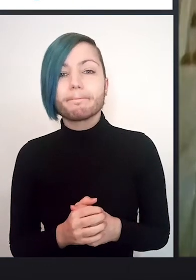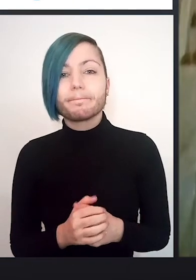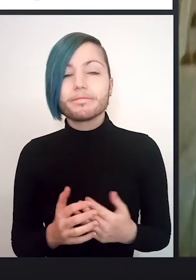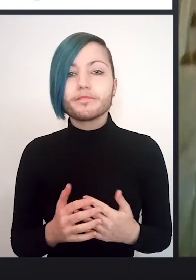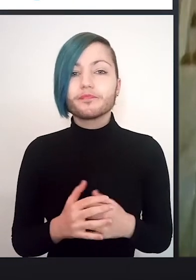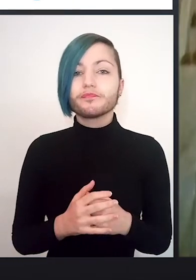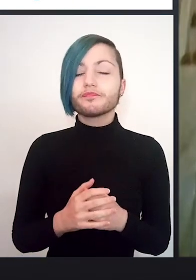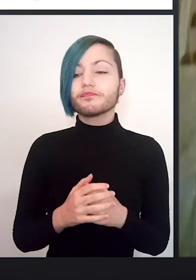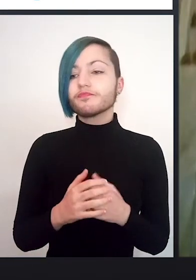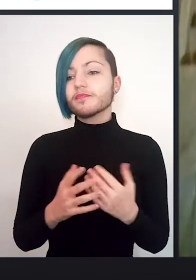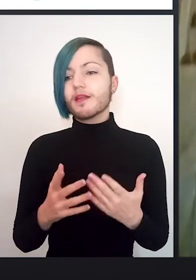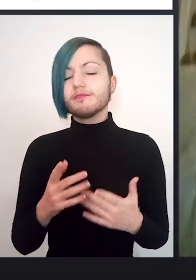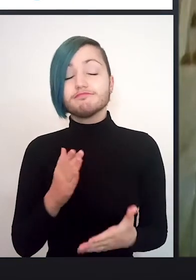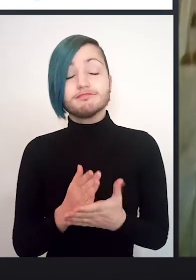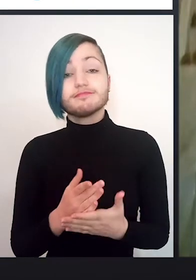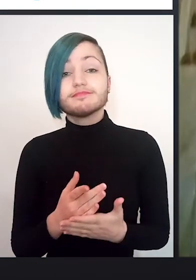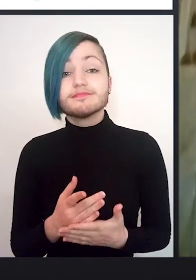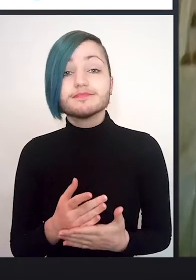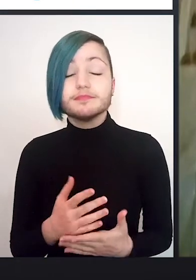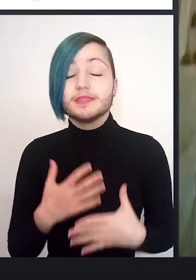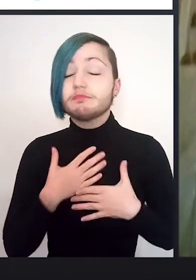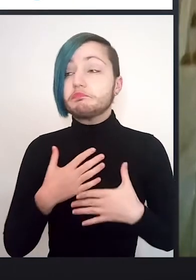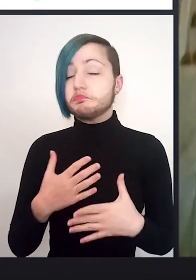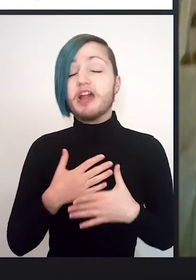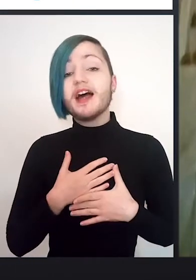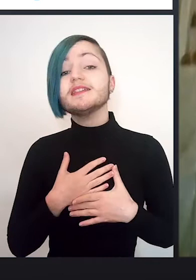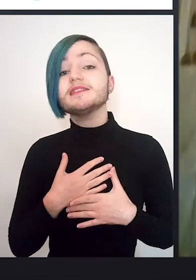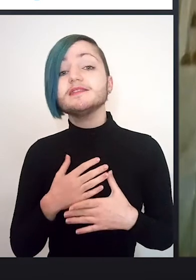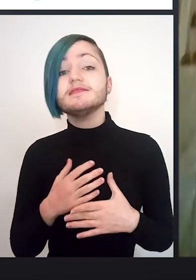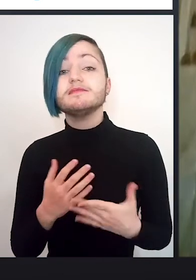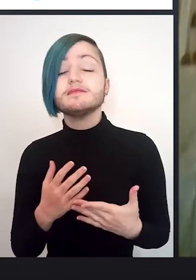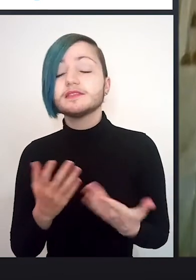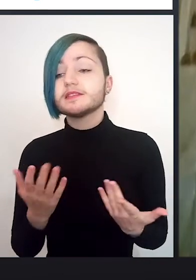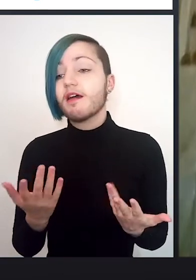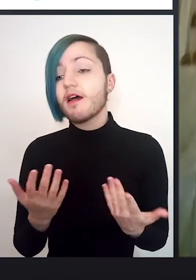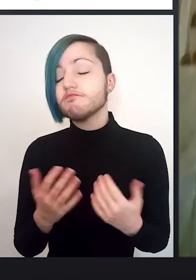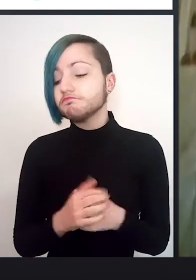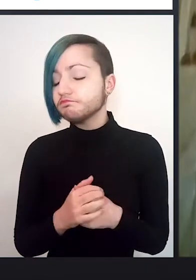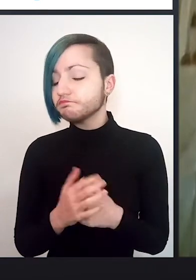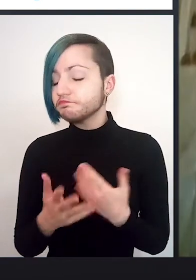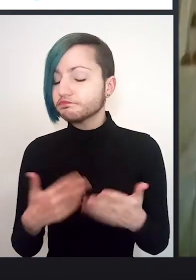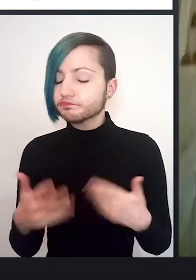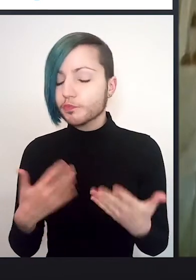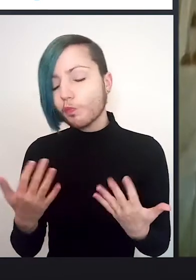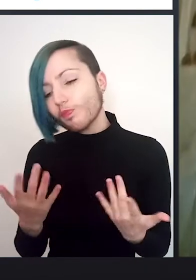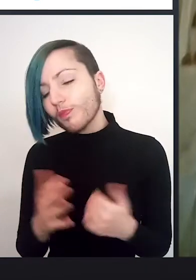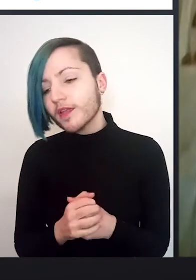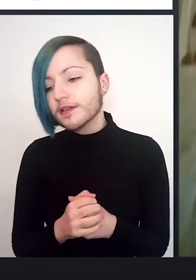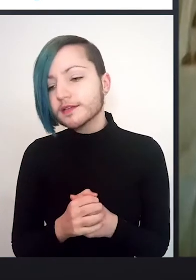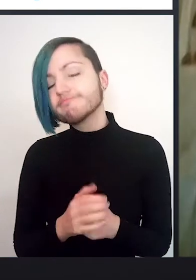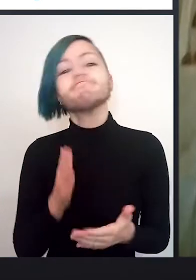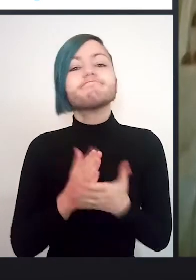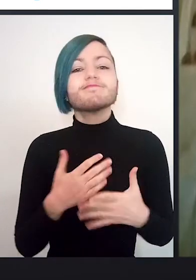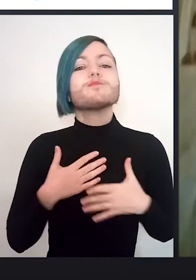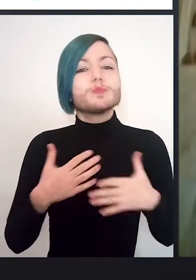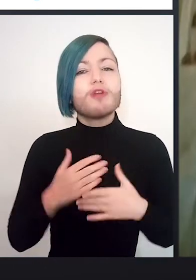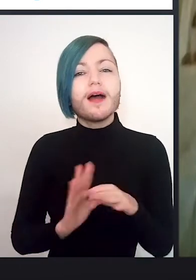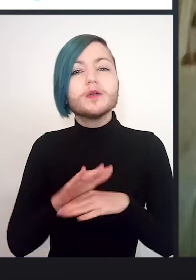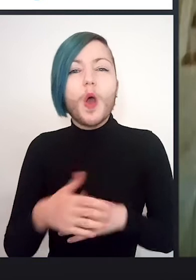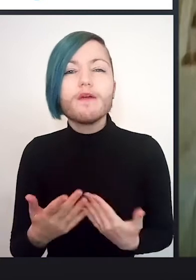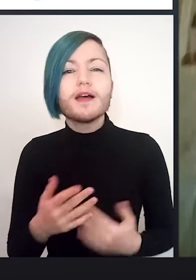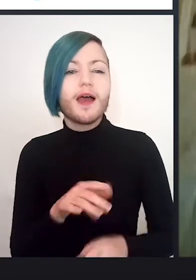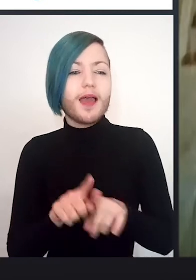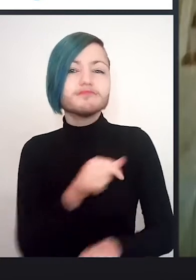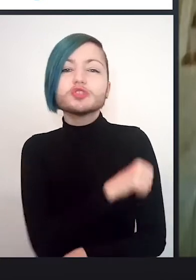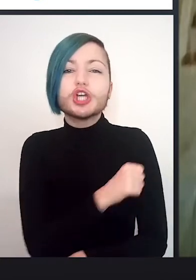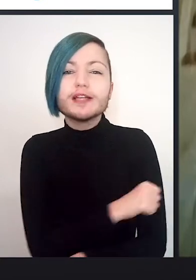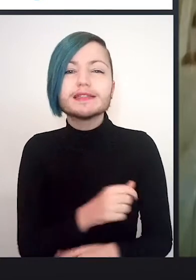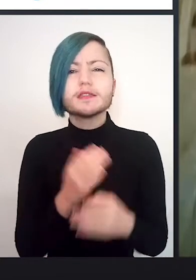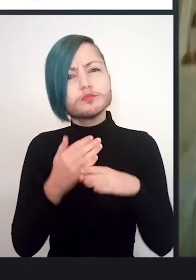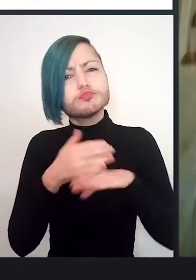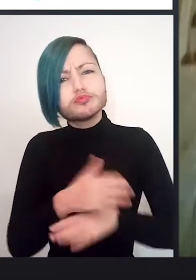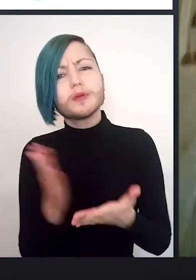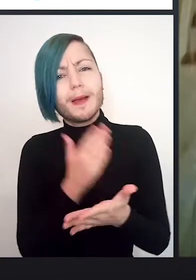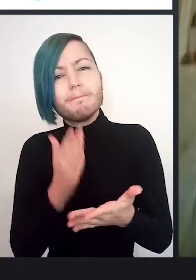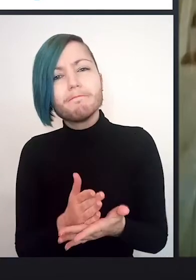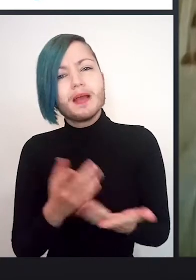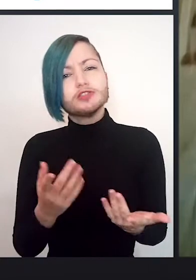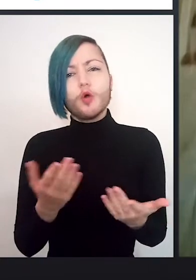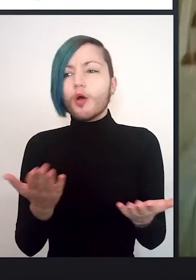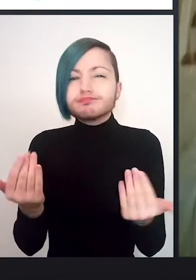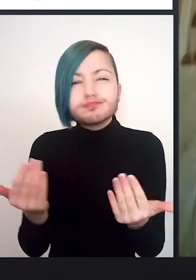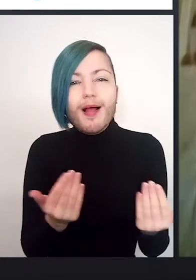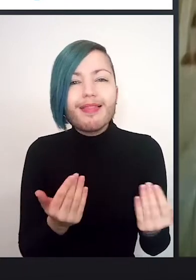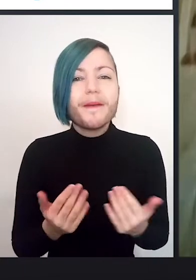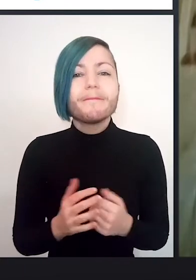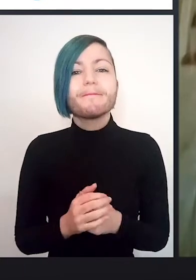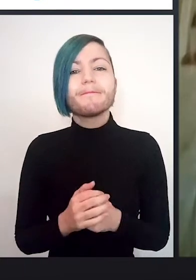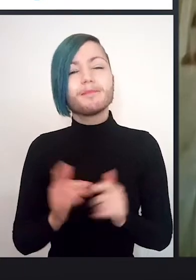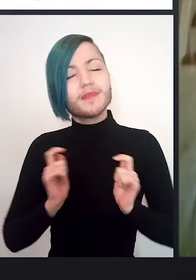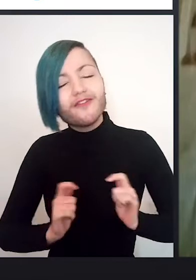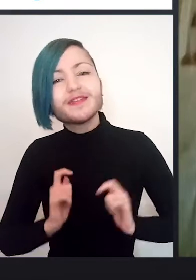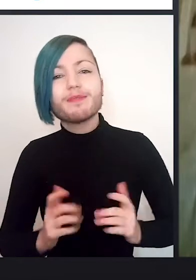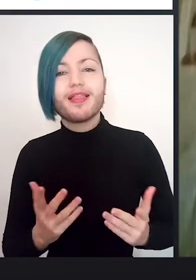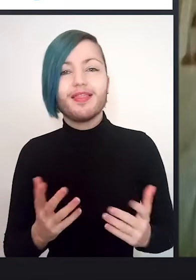I was surprised how the nurses really made an effort to make me feel comfortable and welcome.